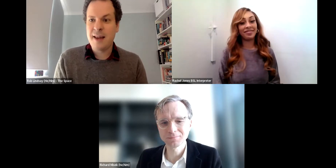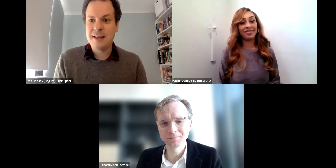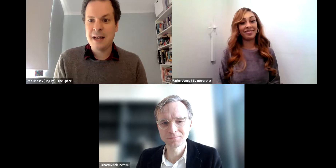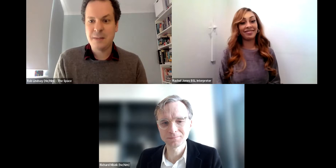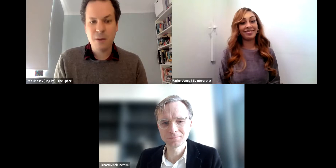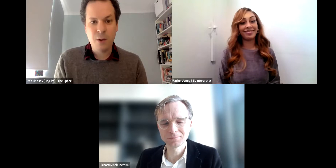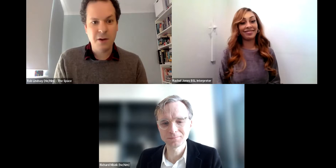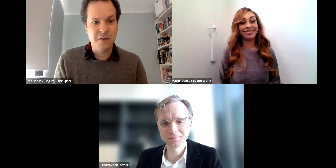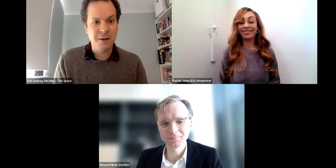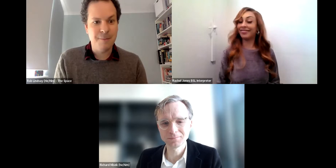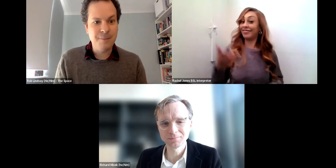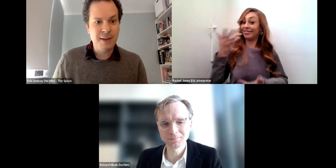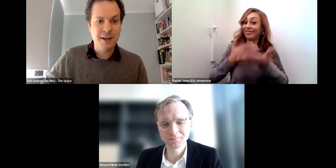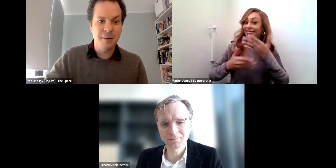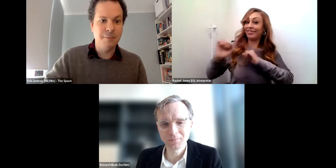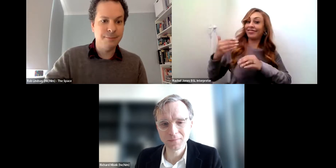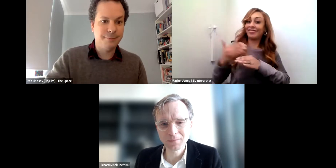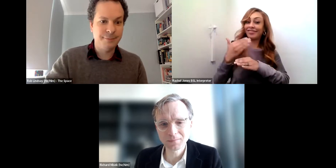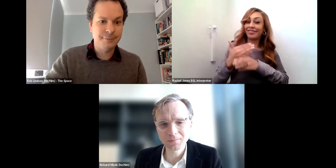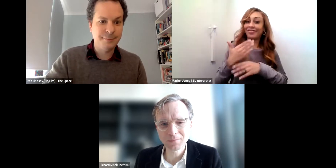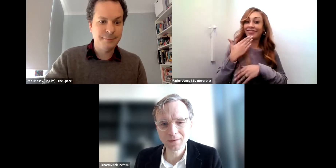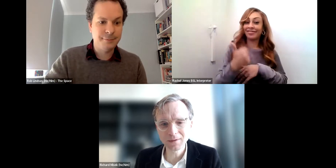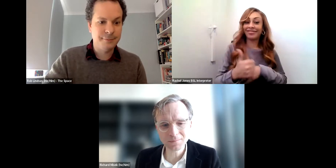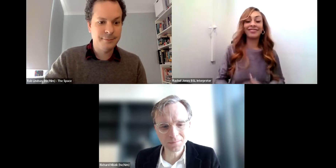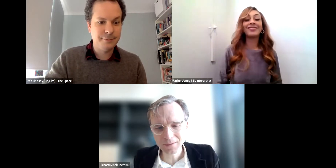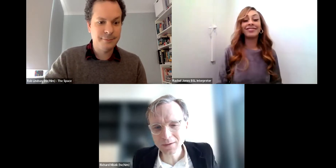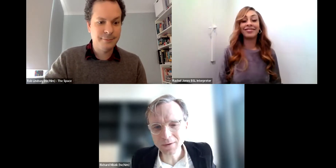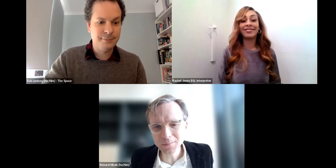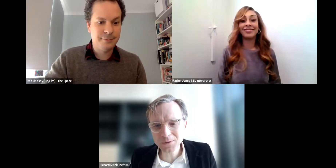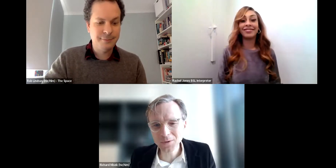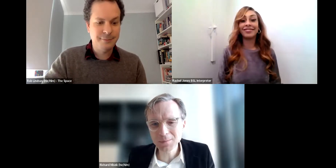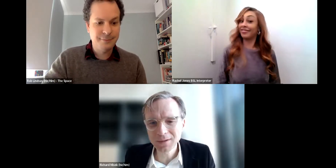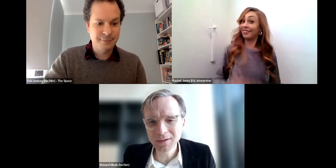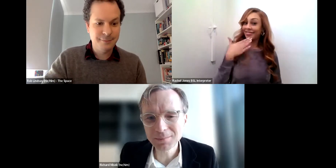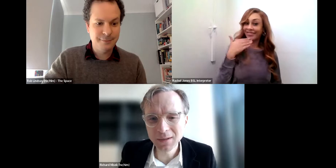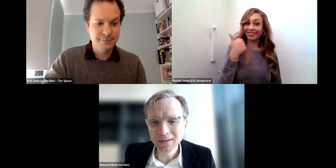and then tell us about the work you have done, thank you. Yes, thank you very much, Rob.